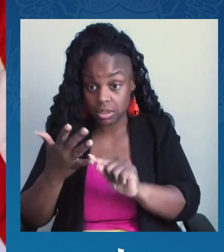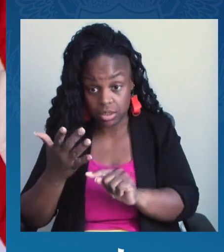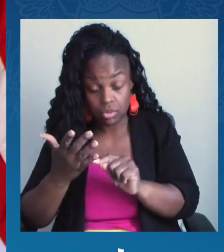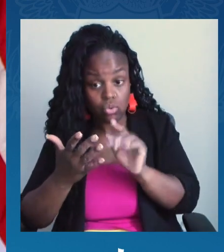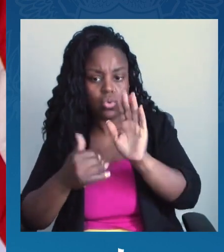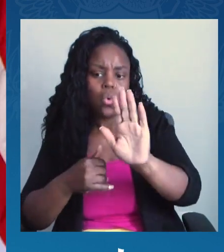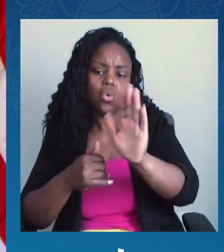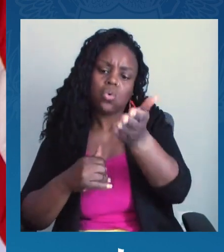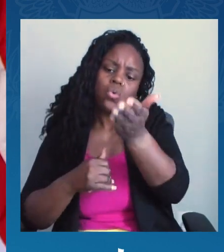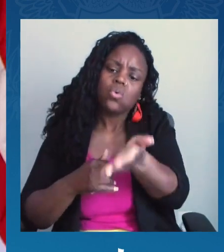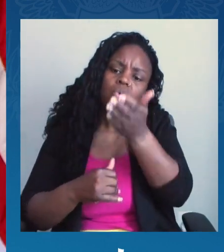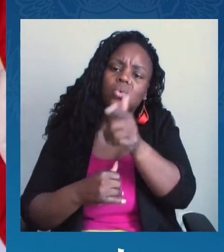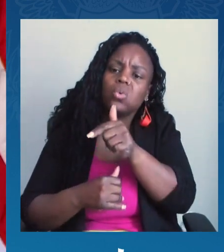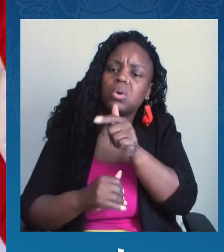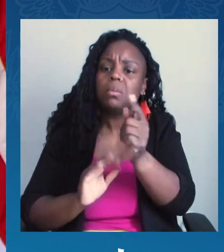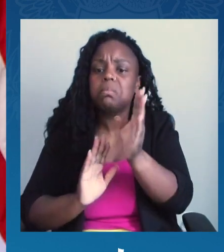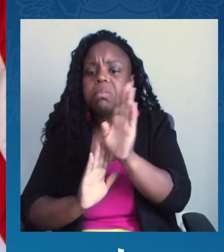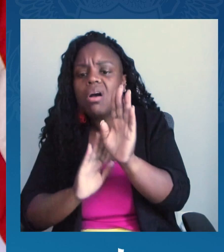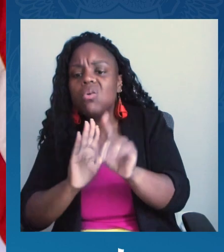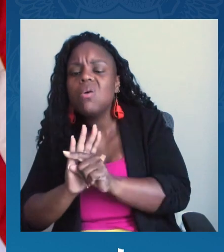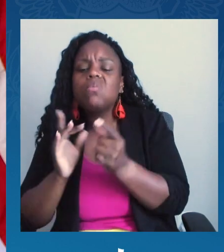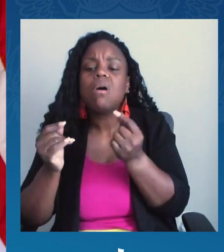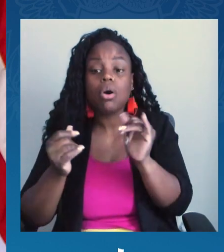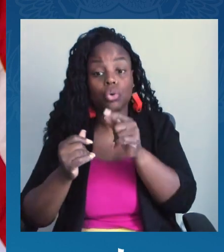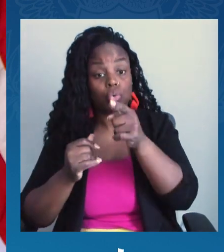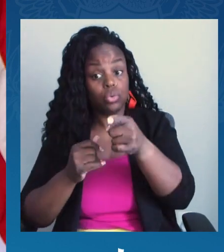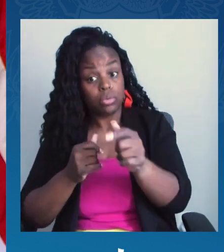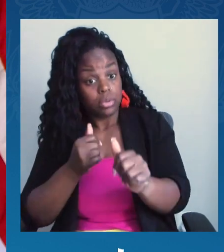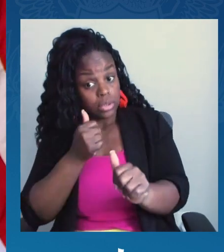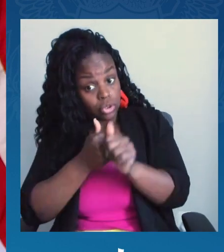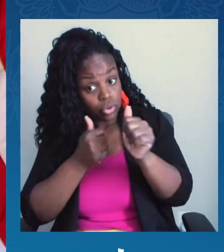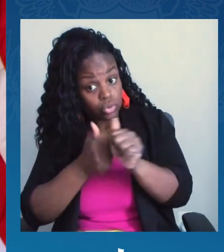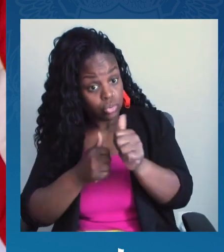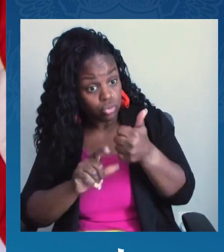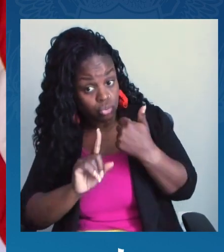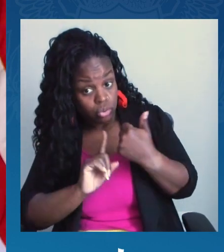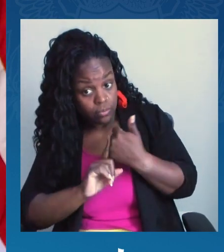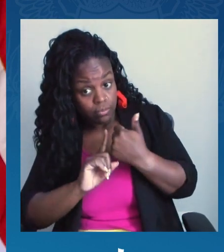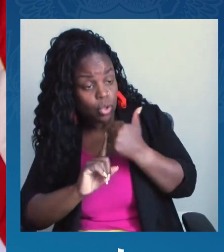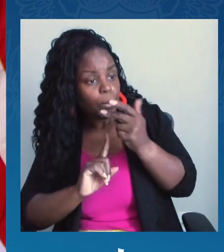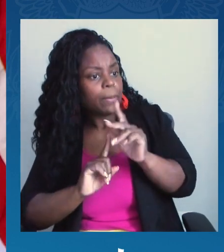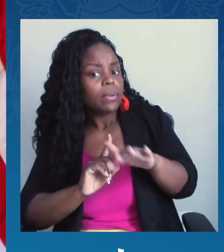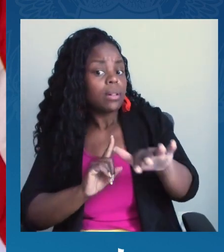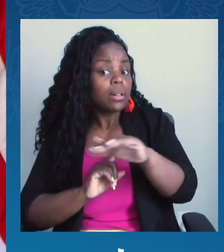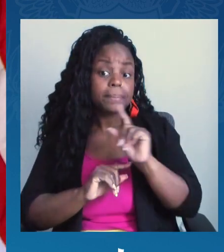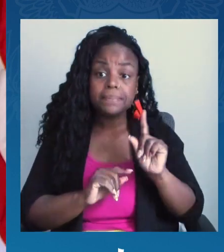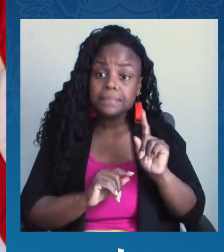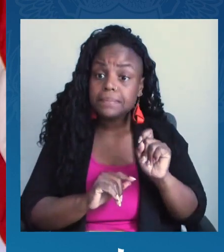You are a danger to yourself or other people around you. So we need reasonable gun safety laws.